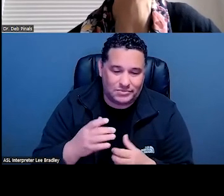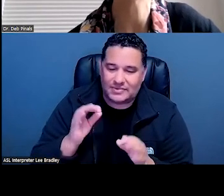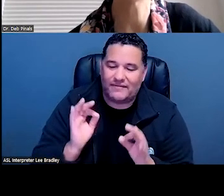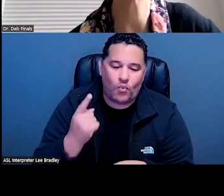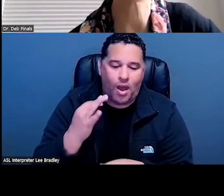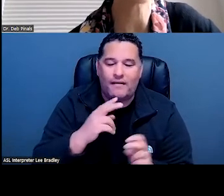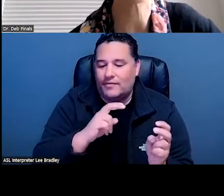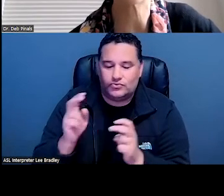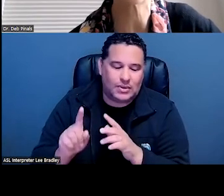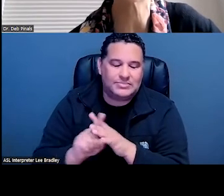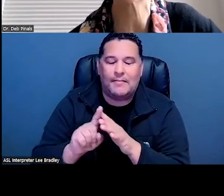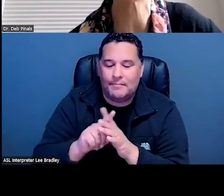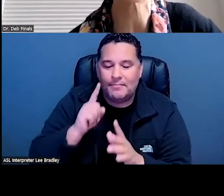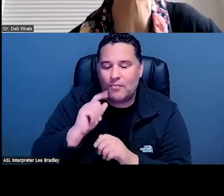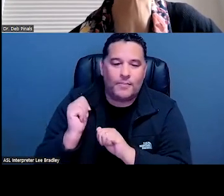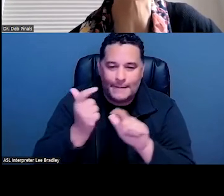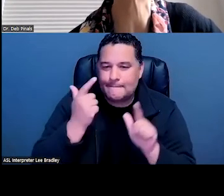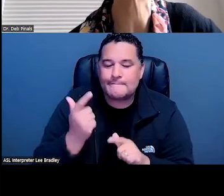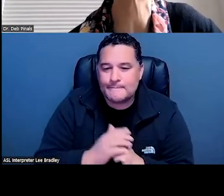ING, TRAINING ON WORK FORCE. NO DOUBT, WORK FORCE WILL